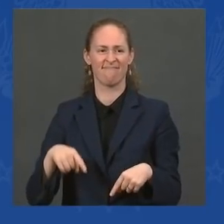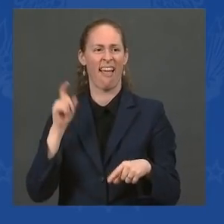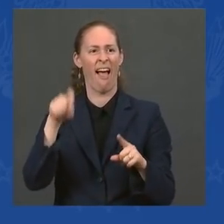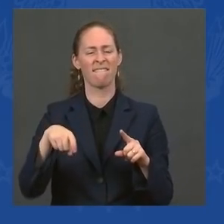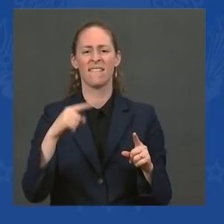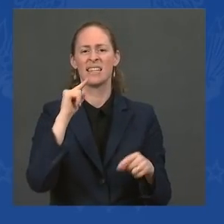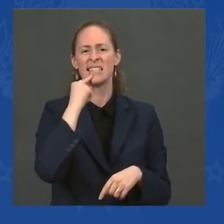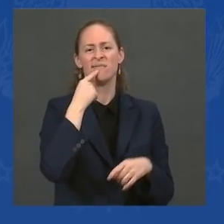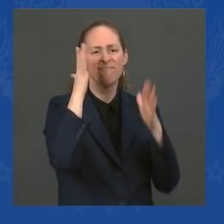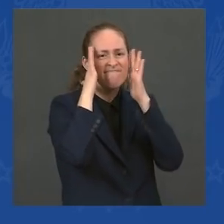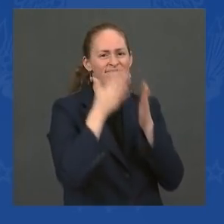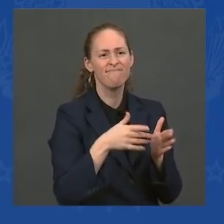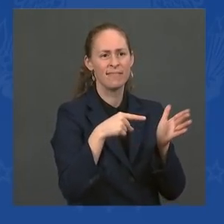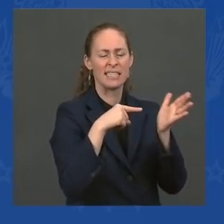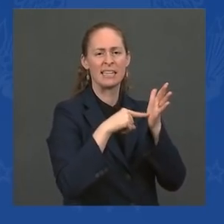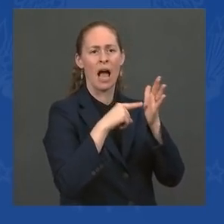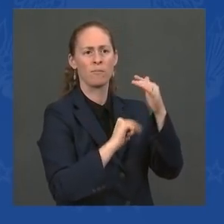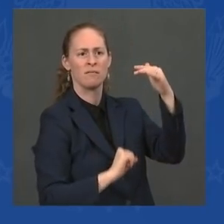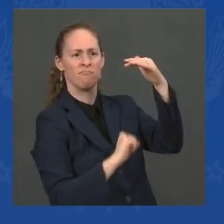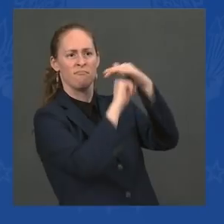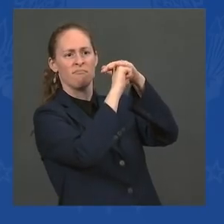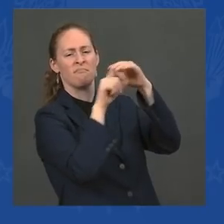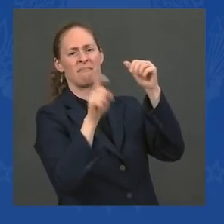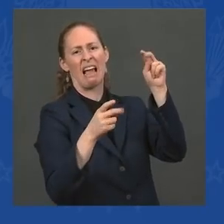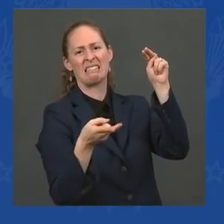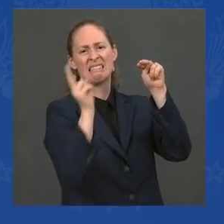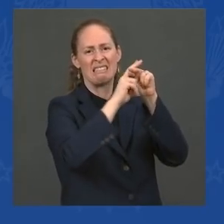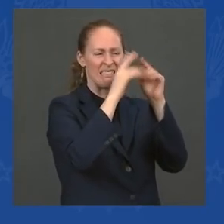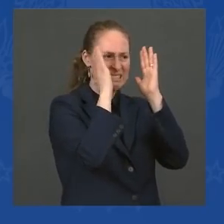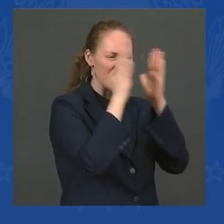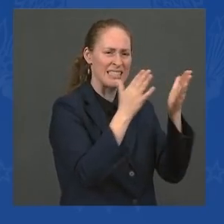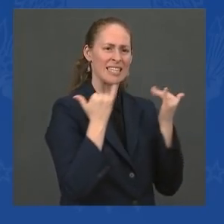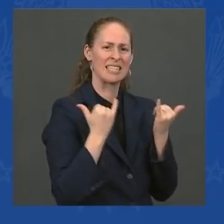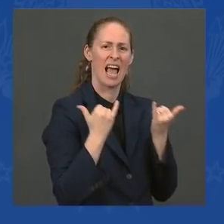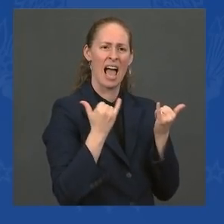demands immediate attention. And I want to be clear about my position.